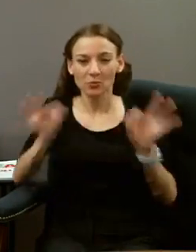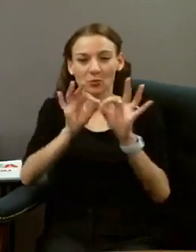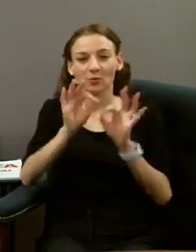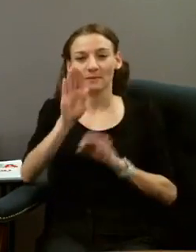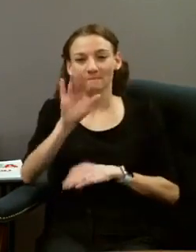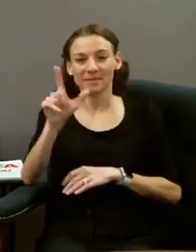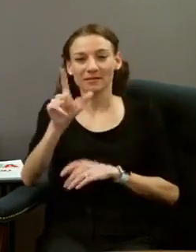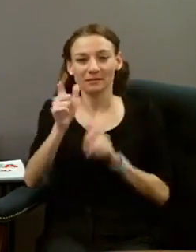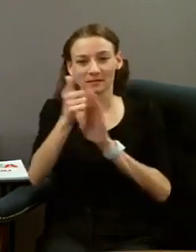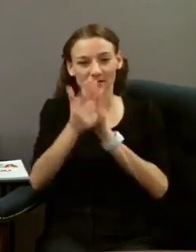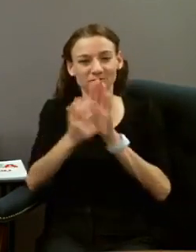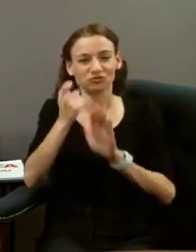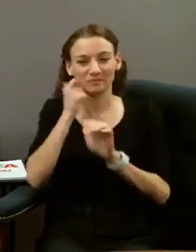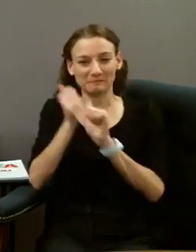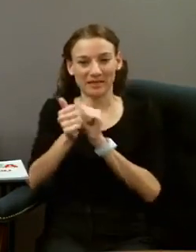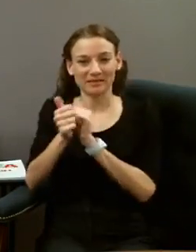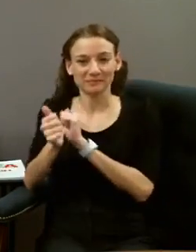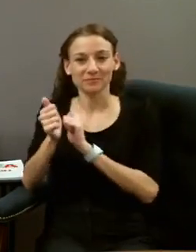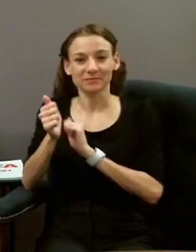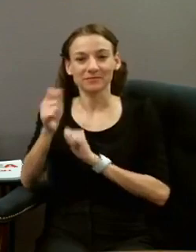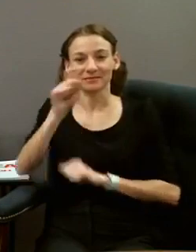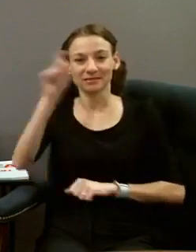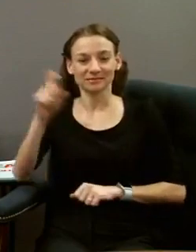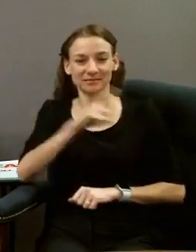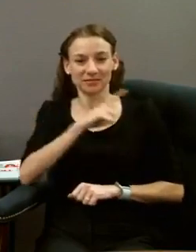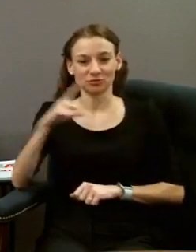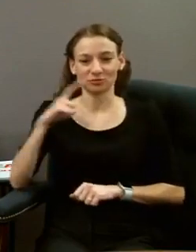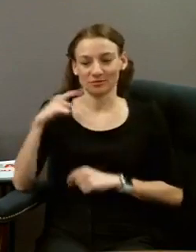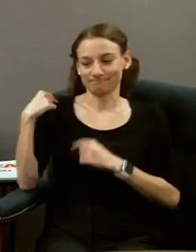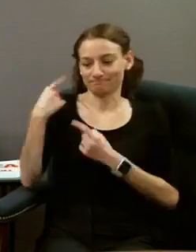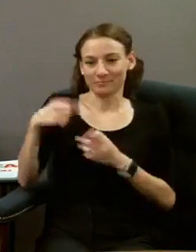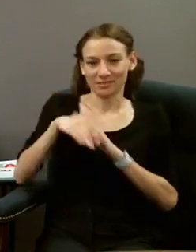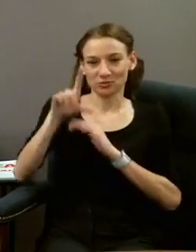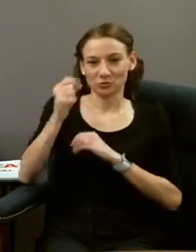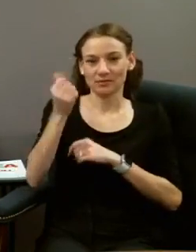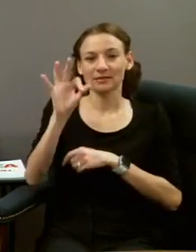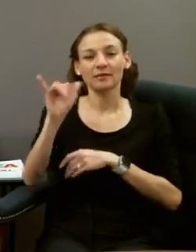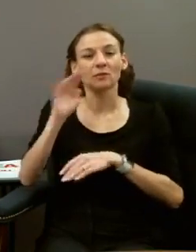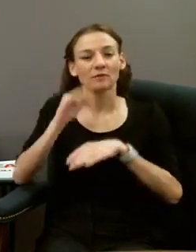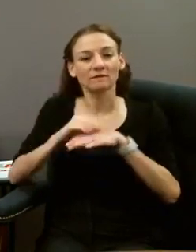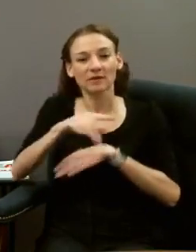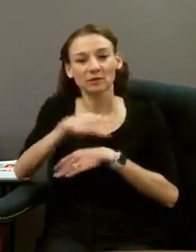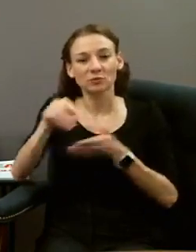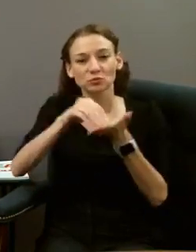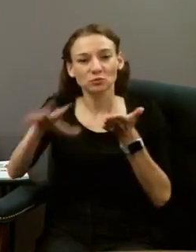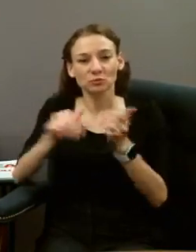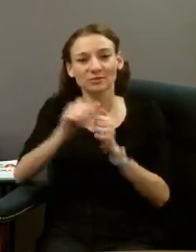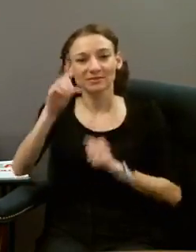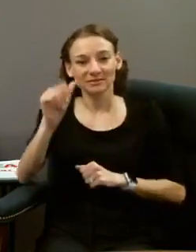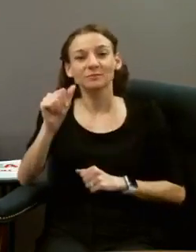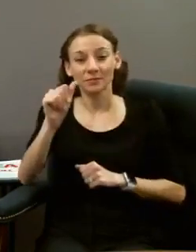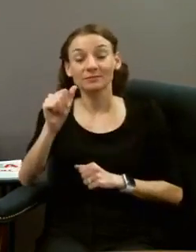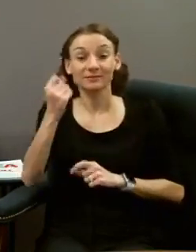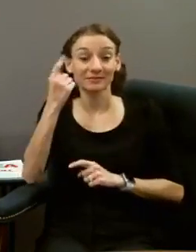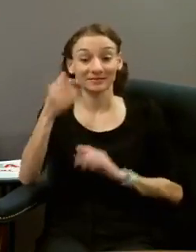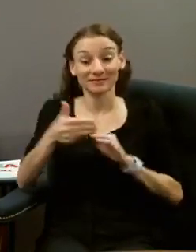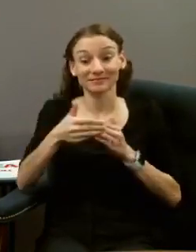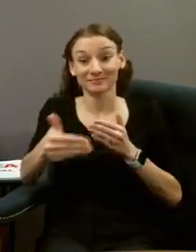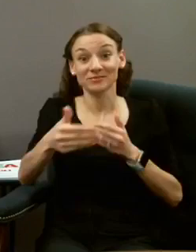passed by the Texas Legislature in 2019 that affect students with disabilities as kids get ready to go back to school